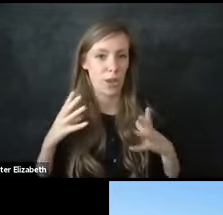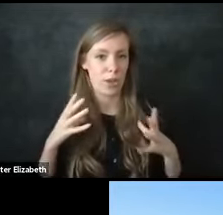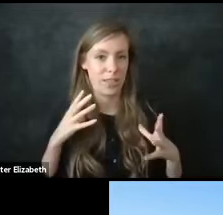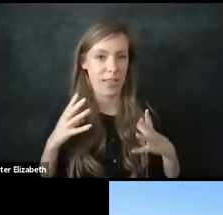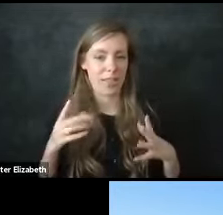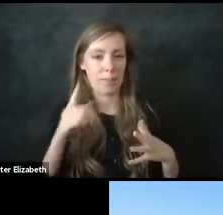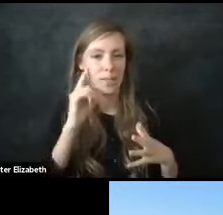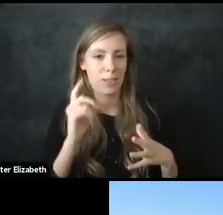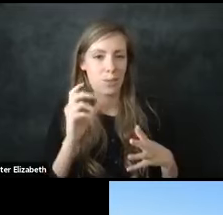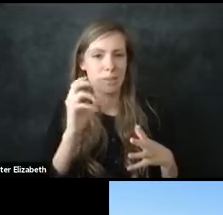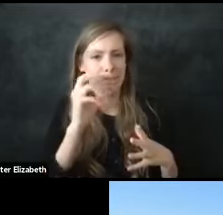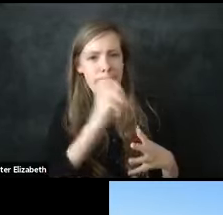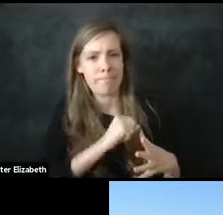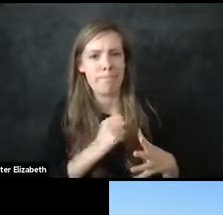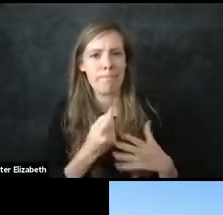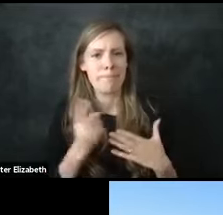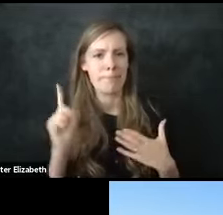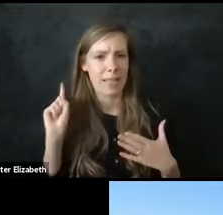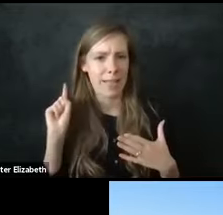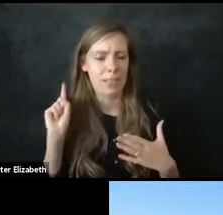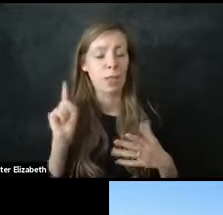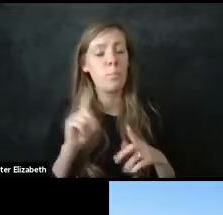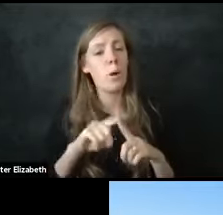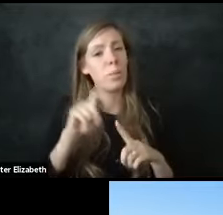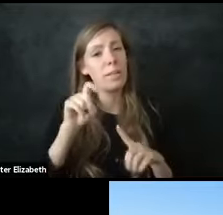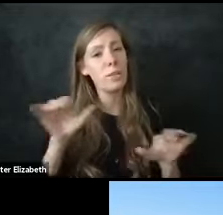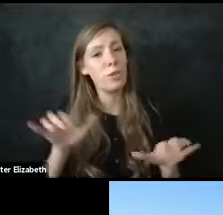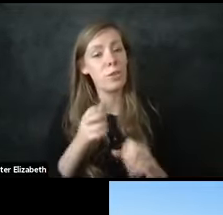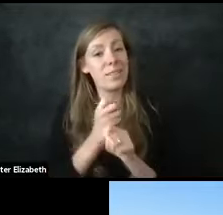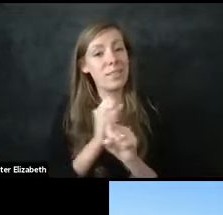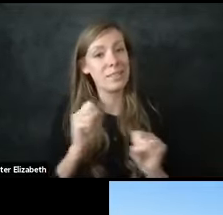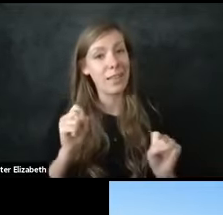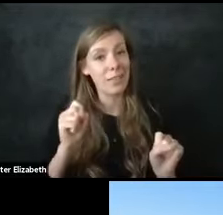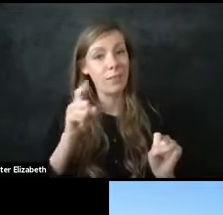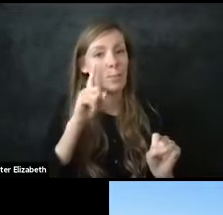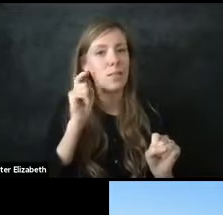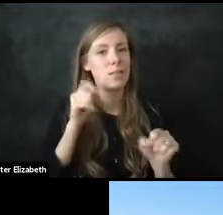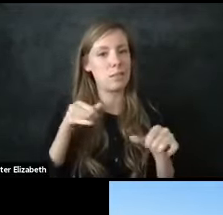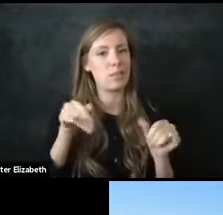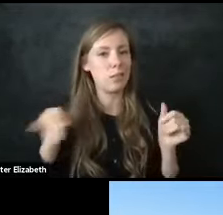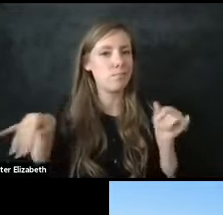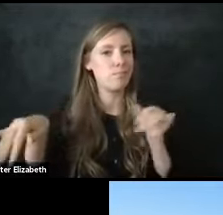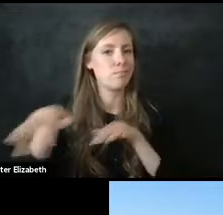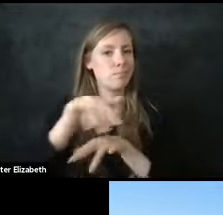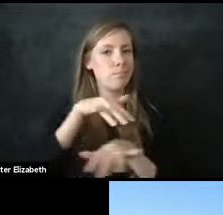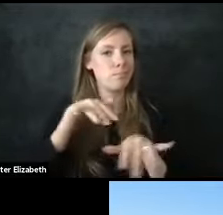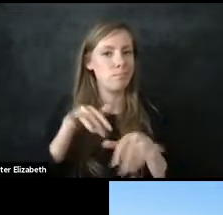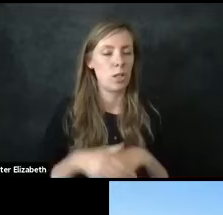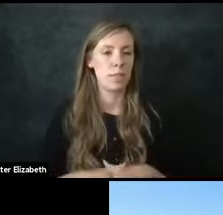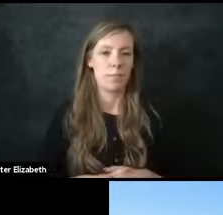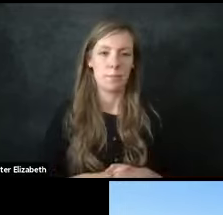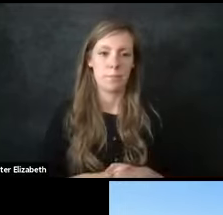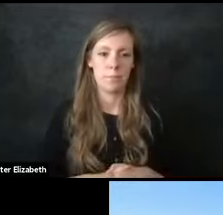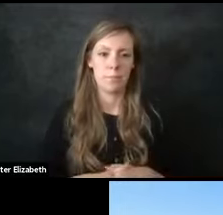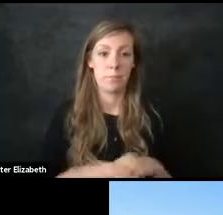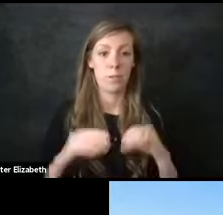but we still need to do so safely with the virus still circulating in the community. So for more in our vaccination campaign,